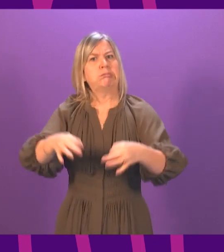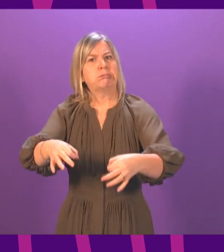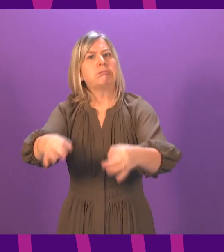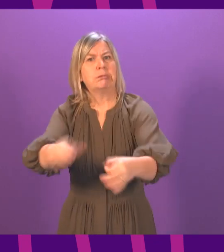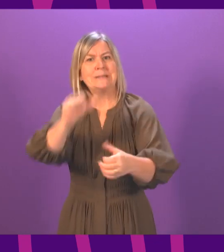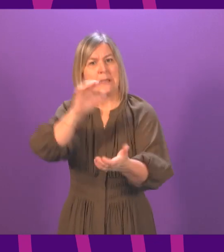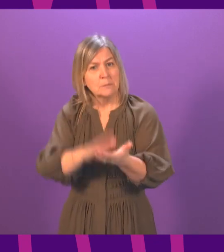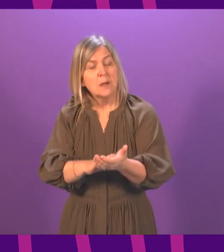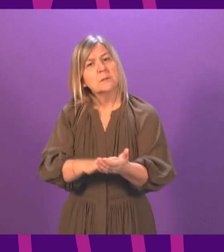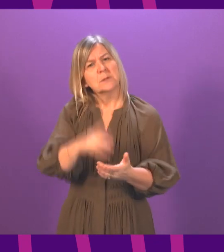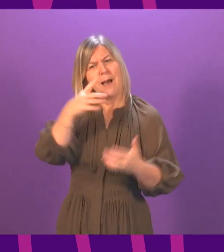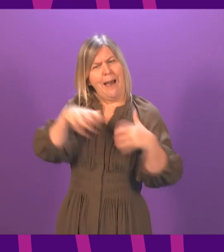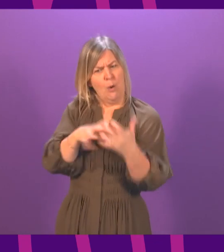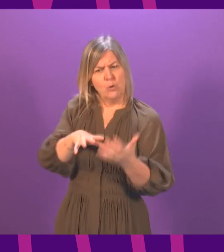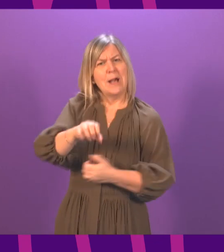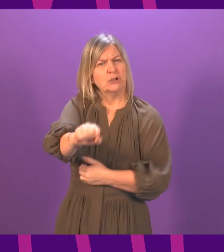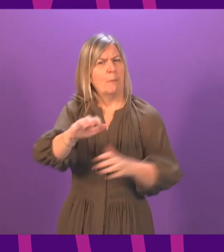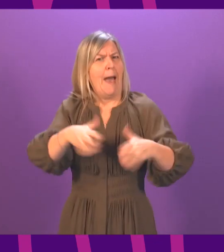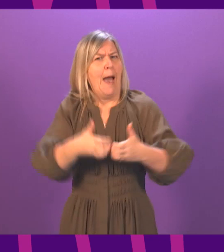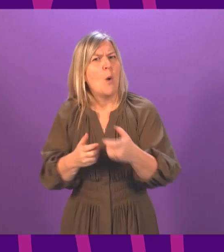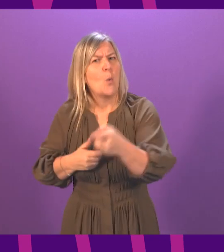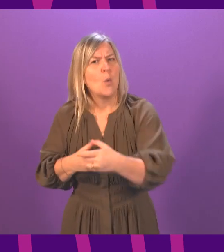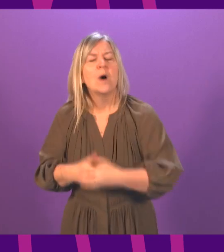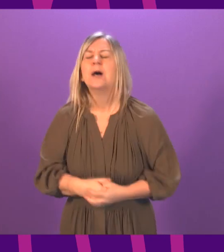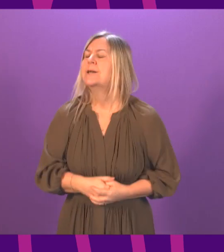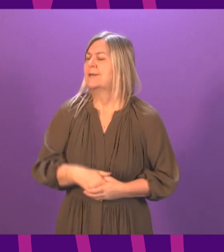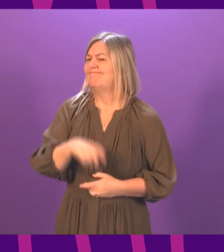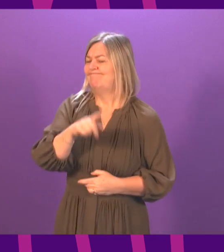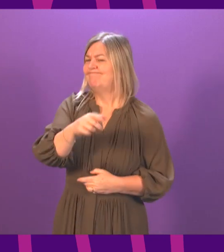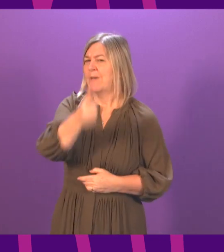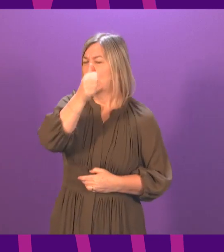The First Minister (Nicola Sturgeon): Cervical screening, which had been